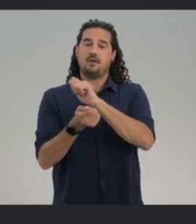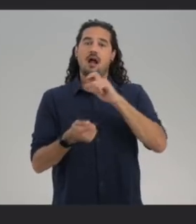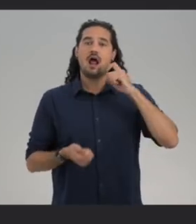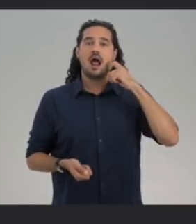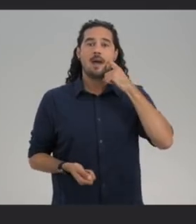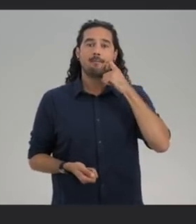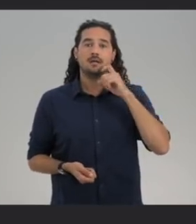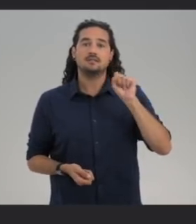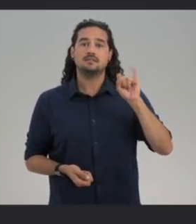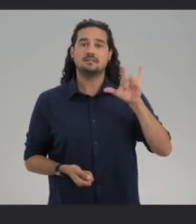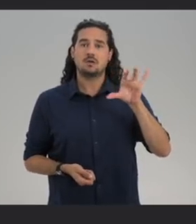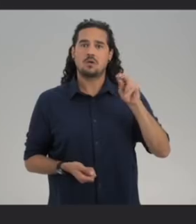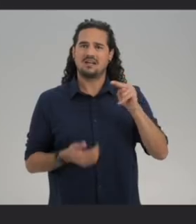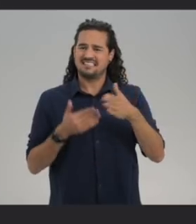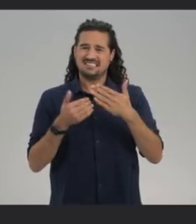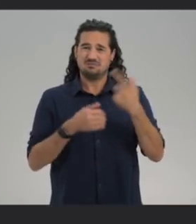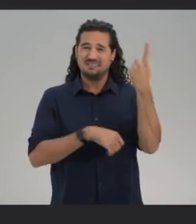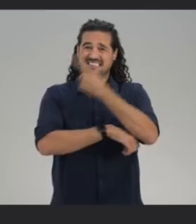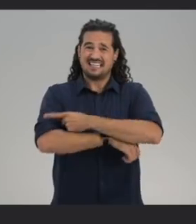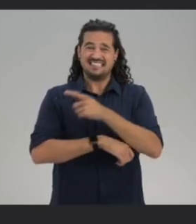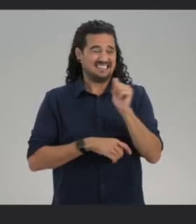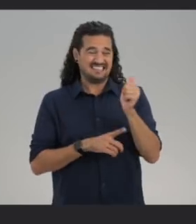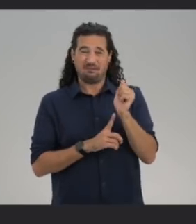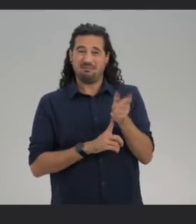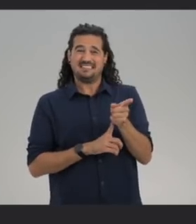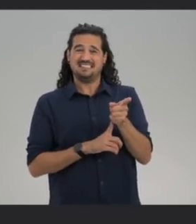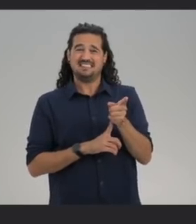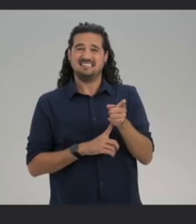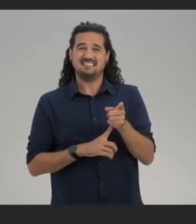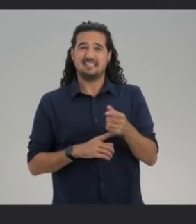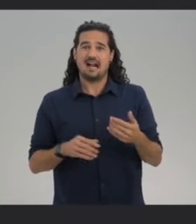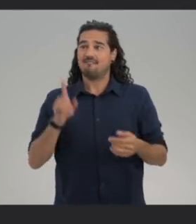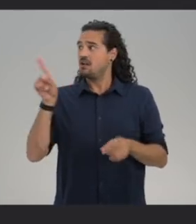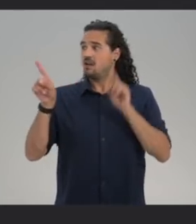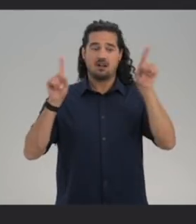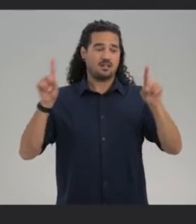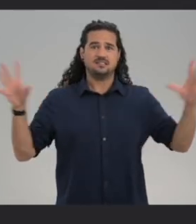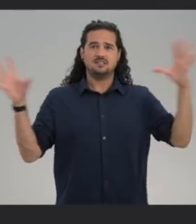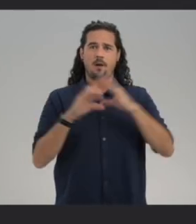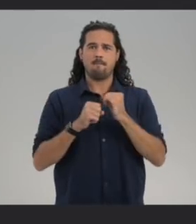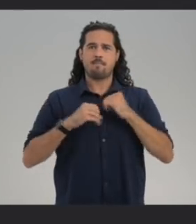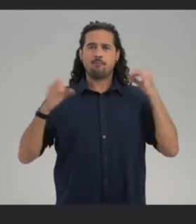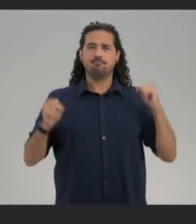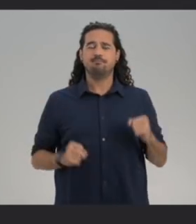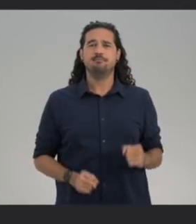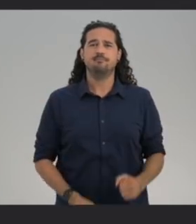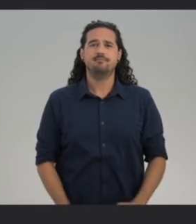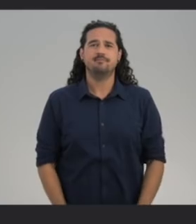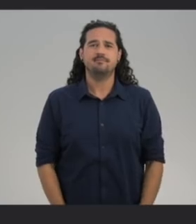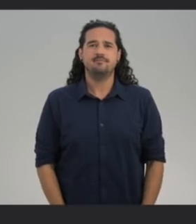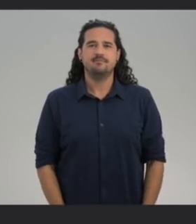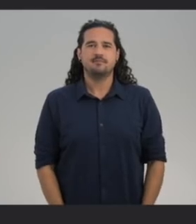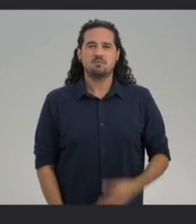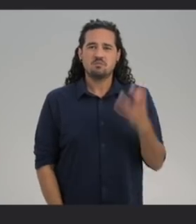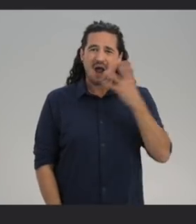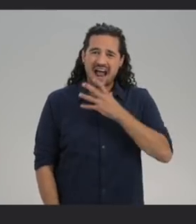We didn't have to do anything to port to them. Hit the "run" button. -Took me 10 minutes. Here we are. We got this. We got this. We got this. [echoing] Boom! -Wow!